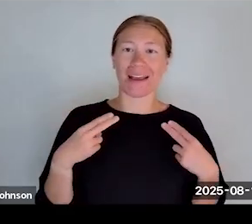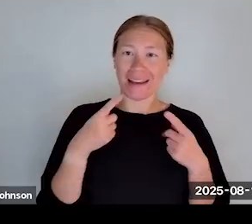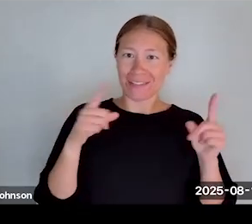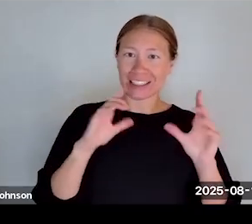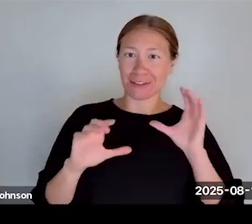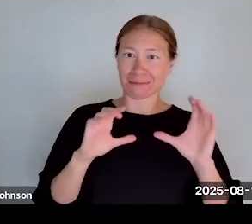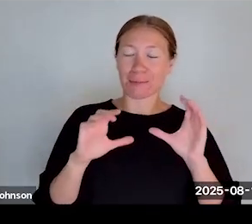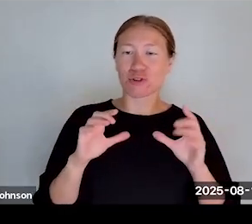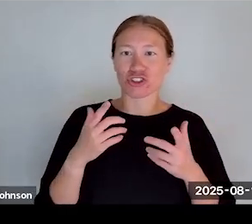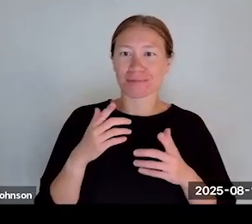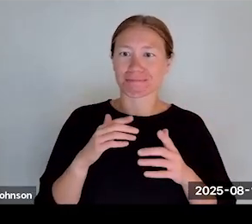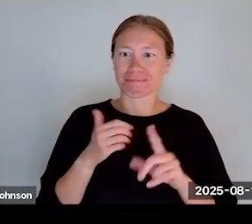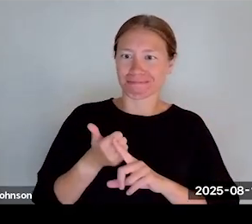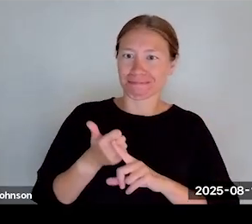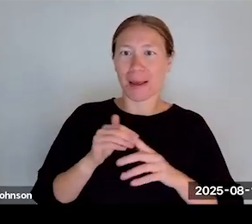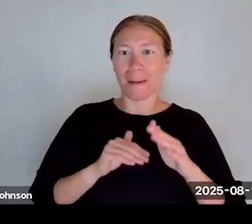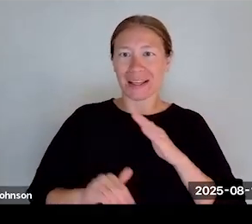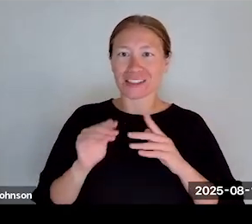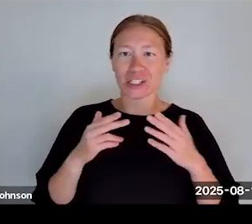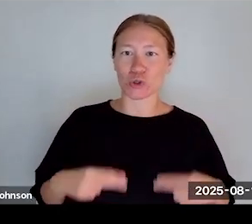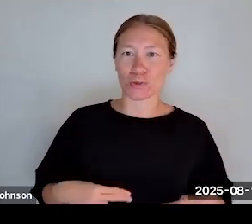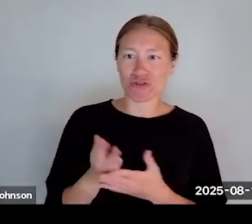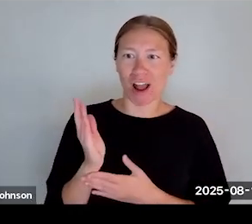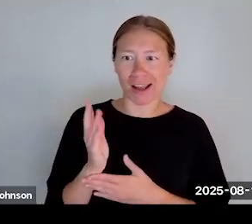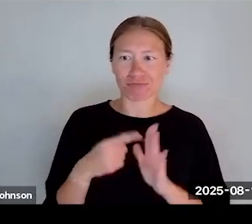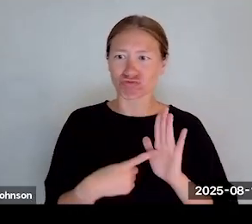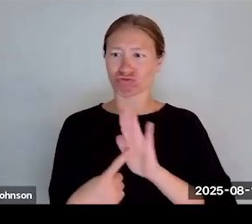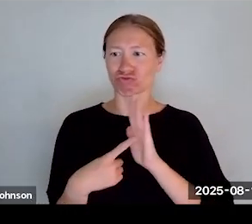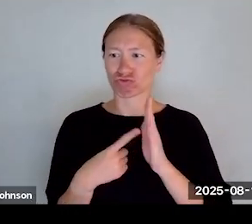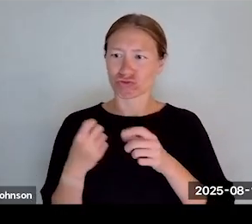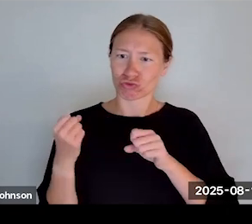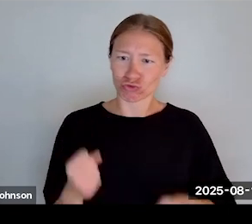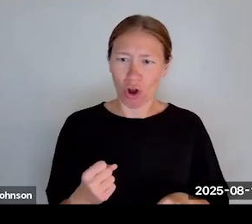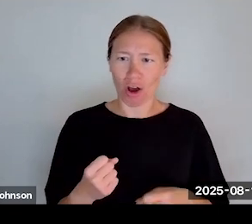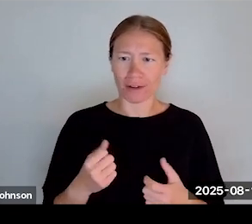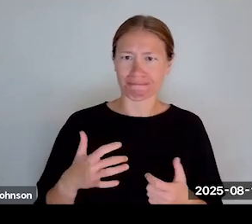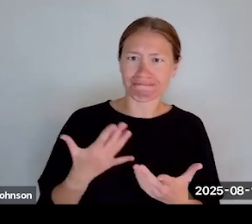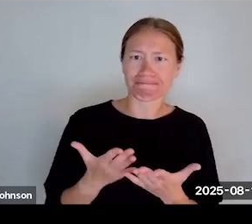conveys a strong sense of conviction and urgency. It suggests that the speaker views communication